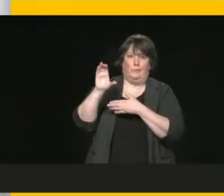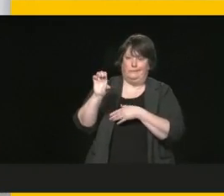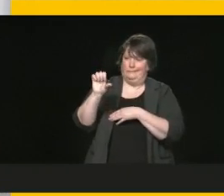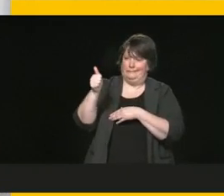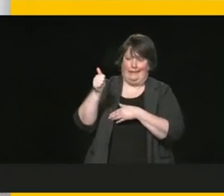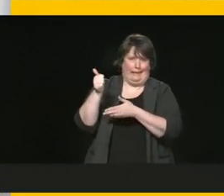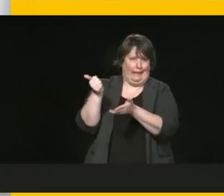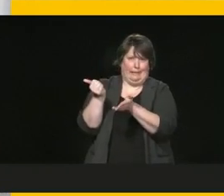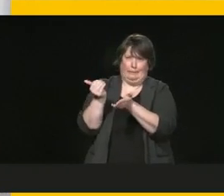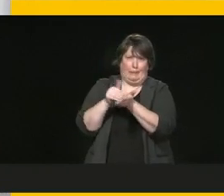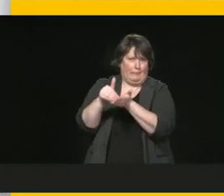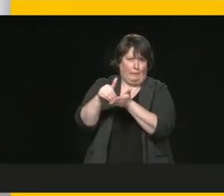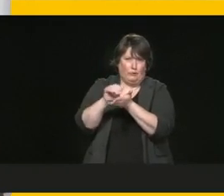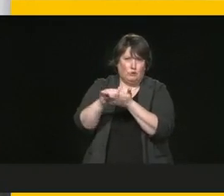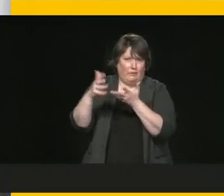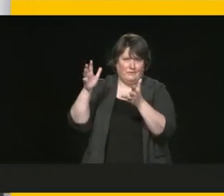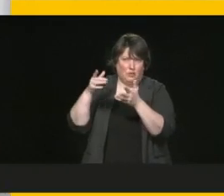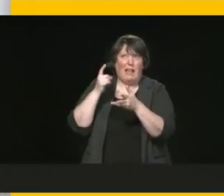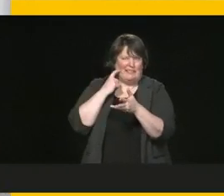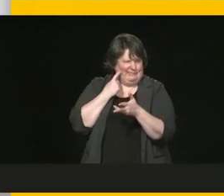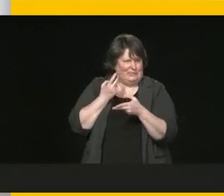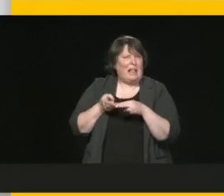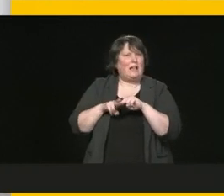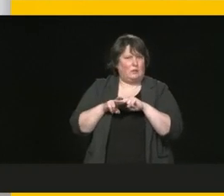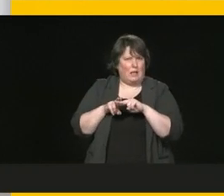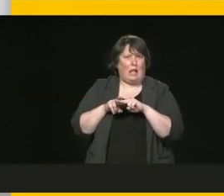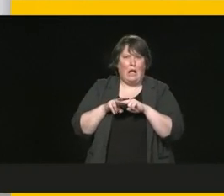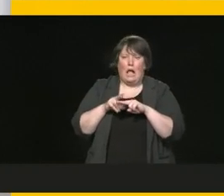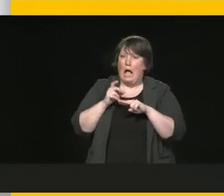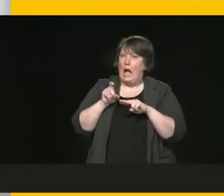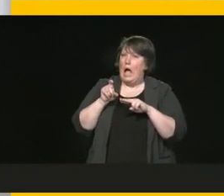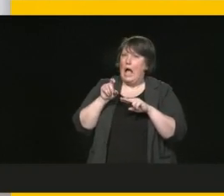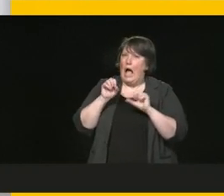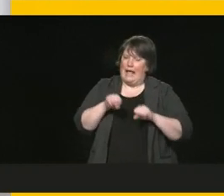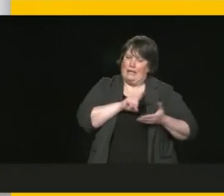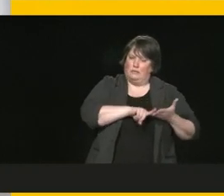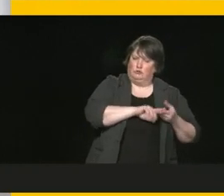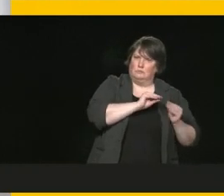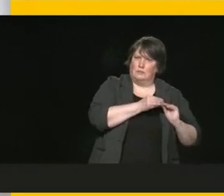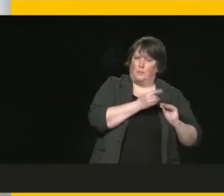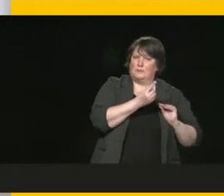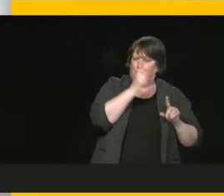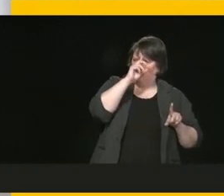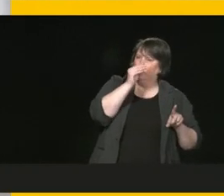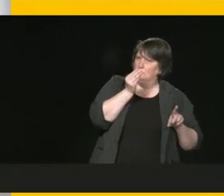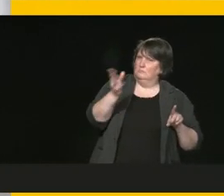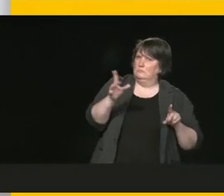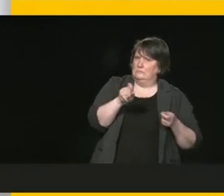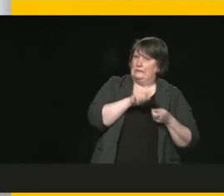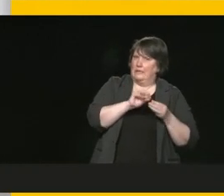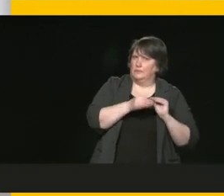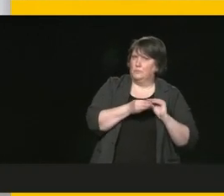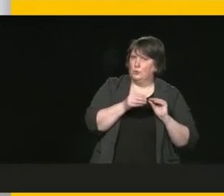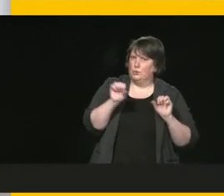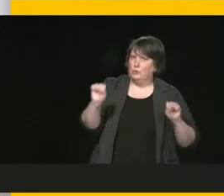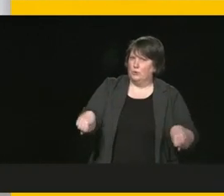Prime Minister Trudeau: CANADA'S SUPPORT FOR THE WORLD HEALTH ORGANIZATION IS IN THE TENS OF MILLIONS OF DOLLARS.